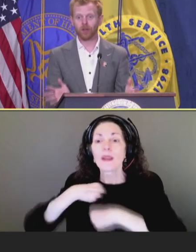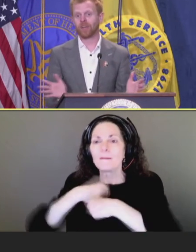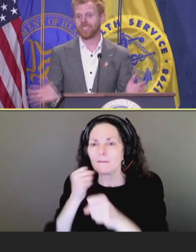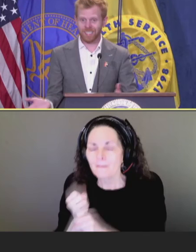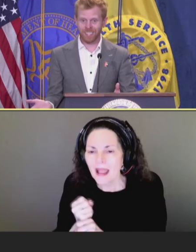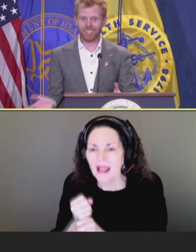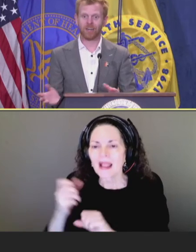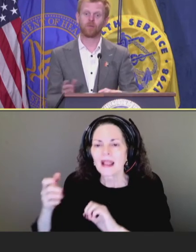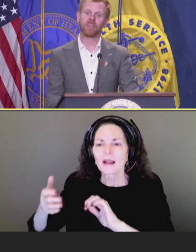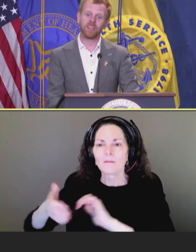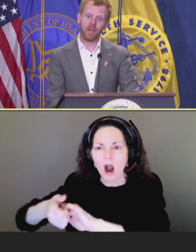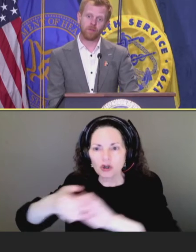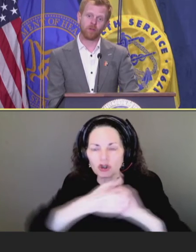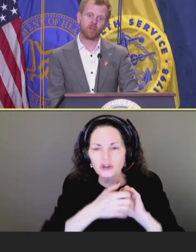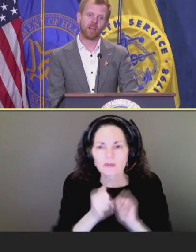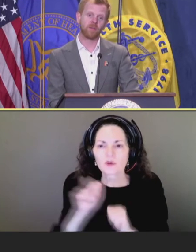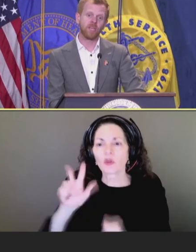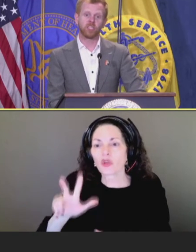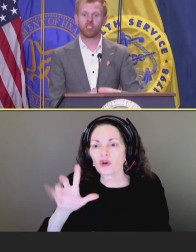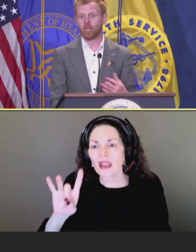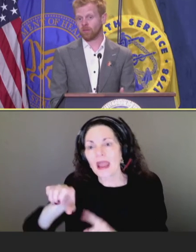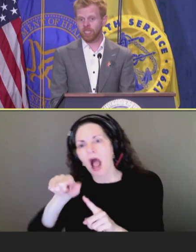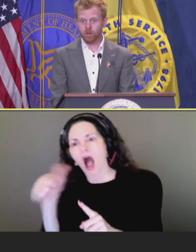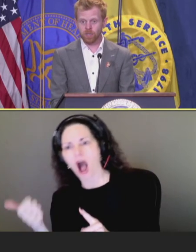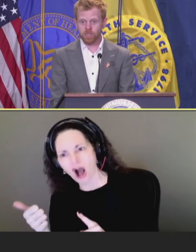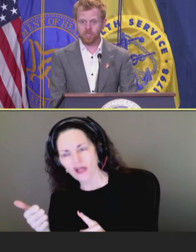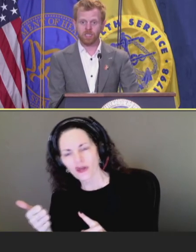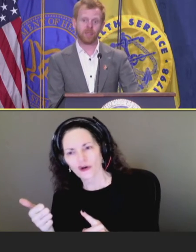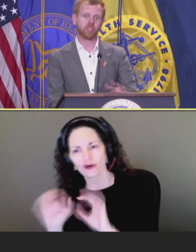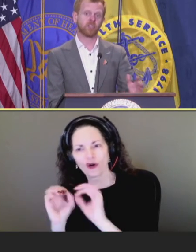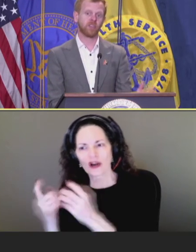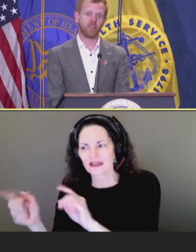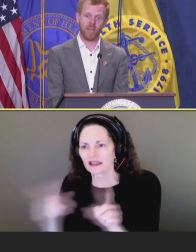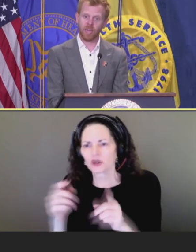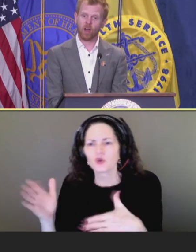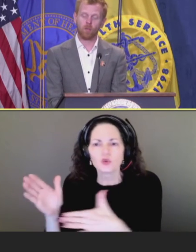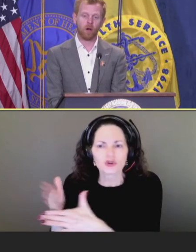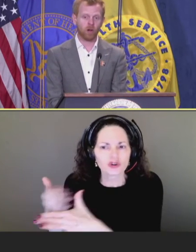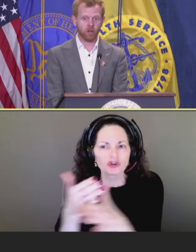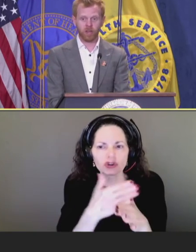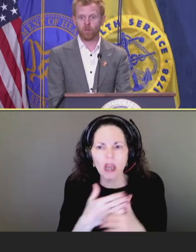grantees that are within that program to share resources, to make sure that they are partnering